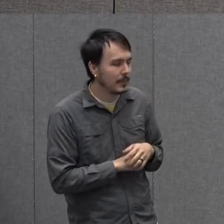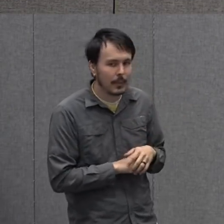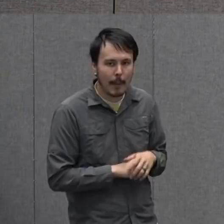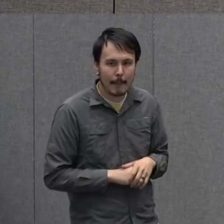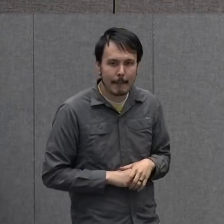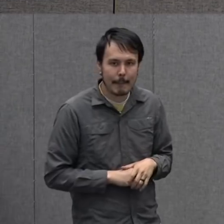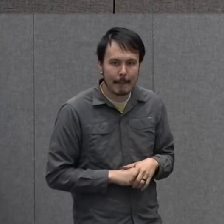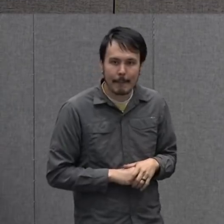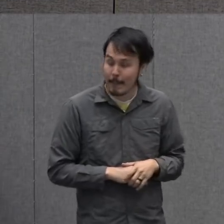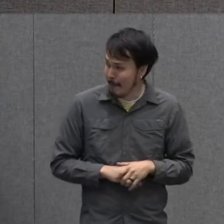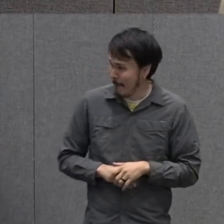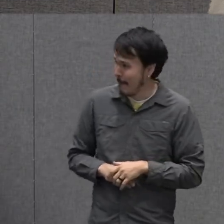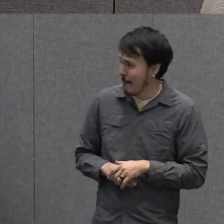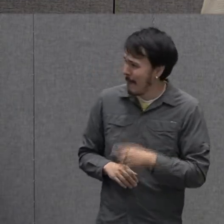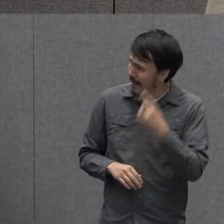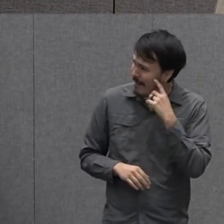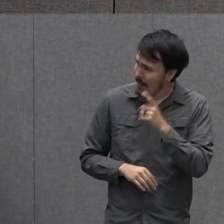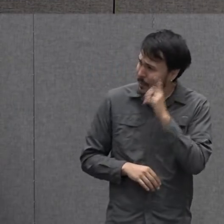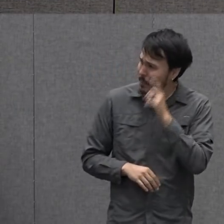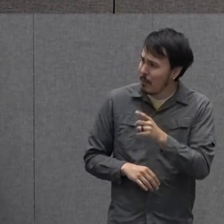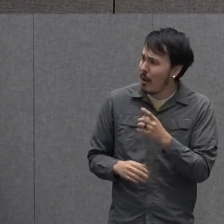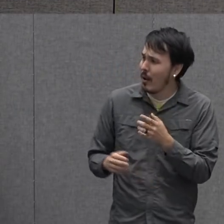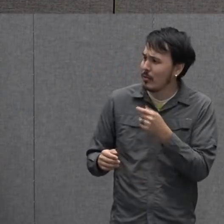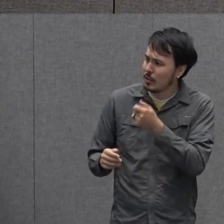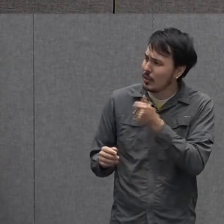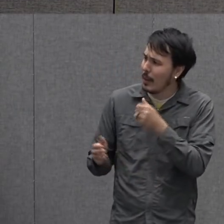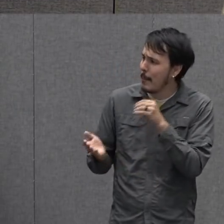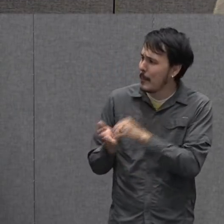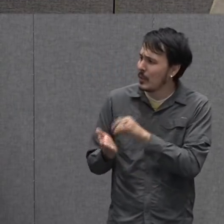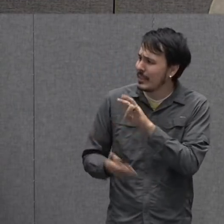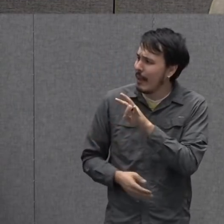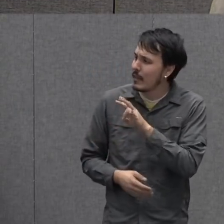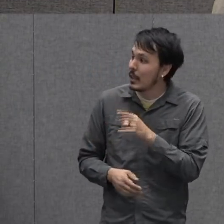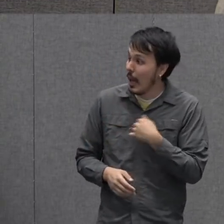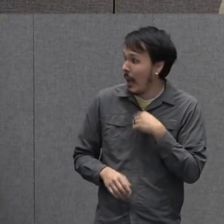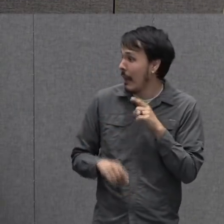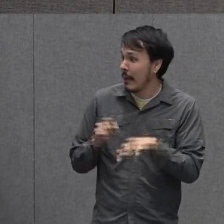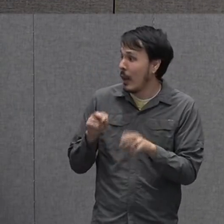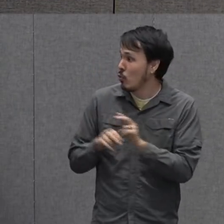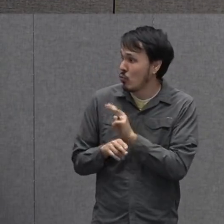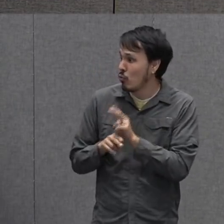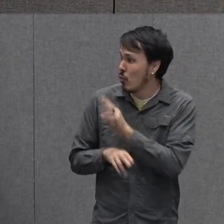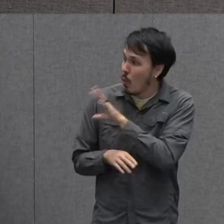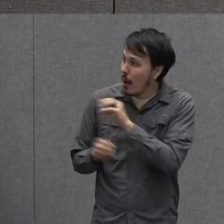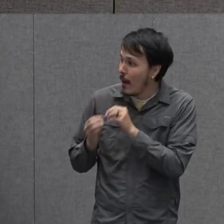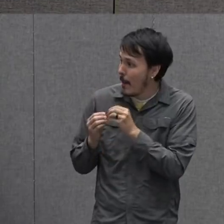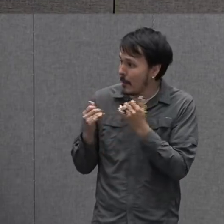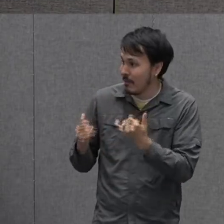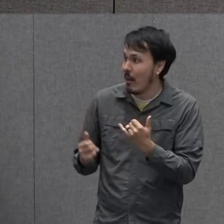[Obenchain] Well, and the think that I think is smart, kind of about you putting a seven, is that I can't use your number to add to my number